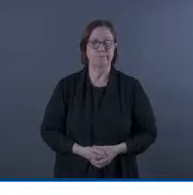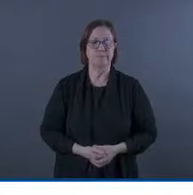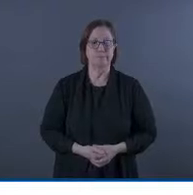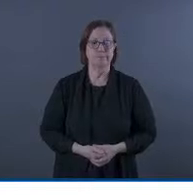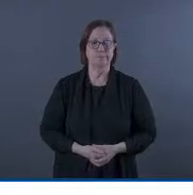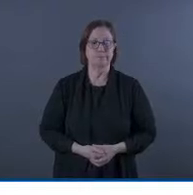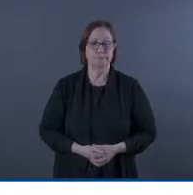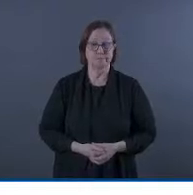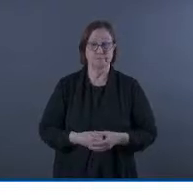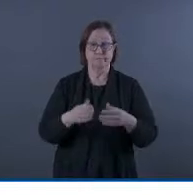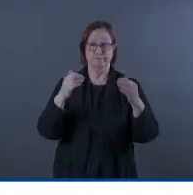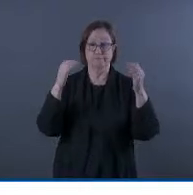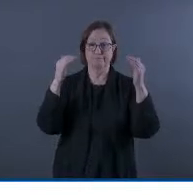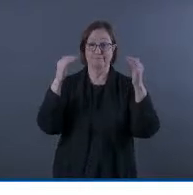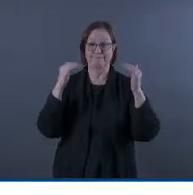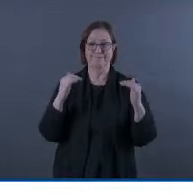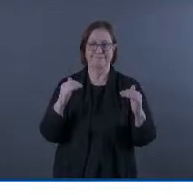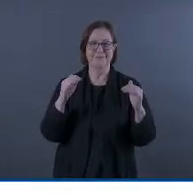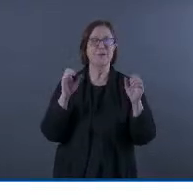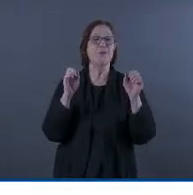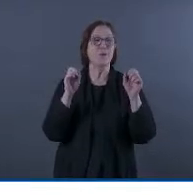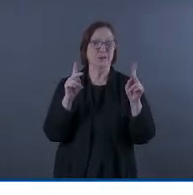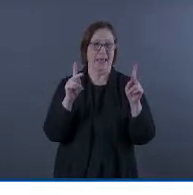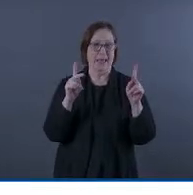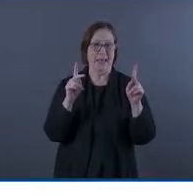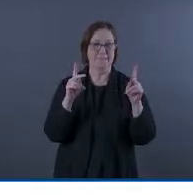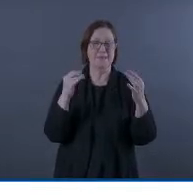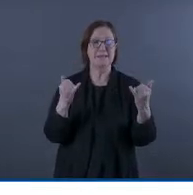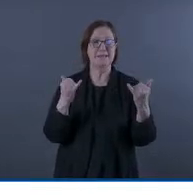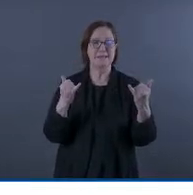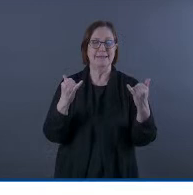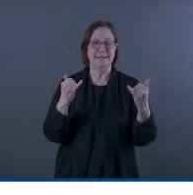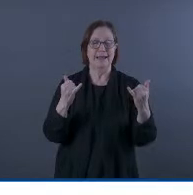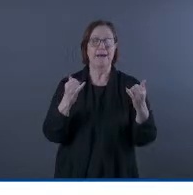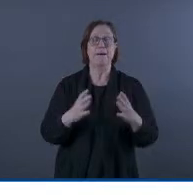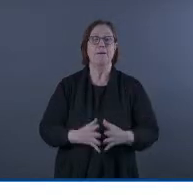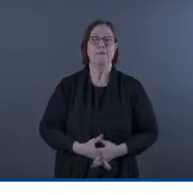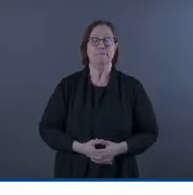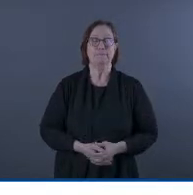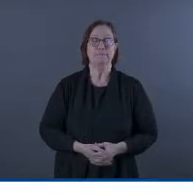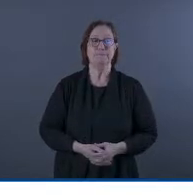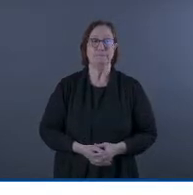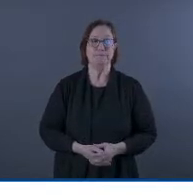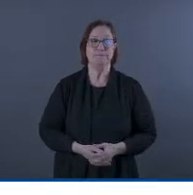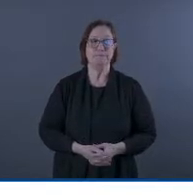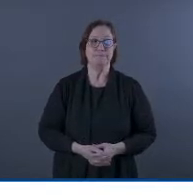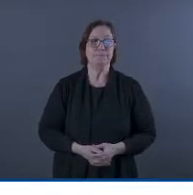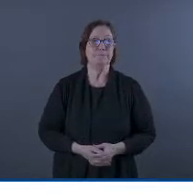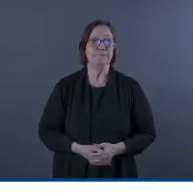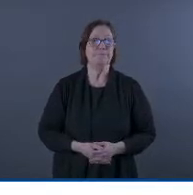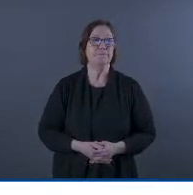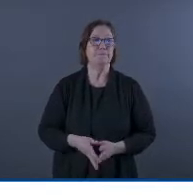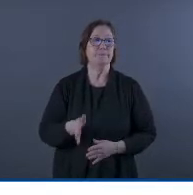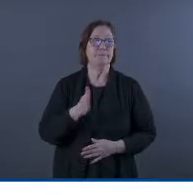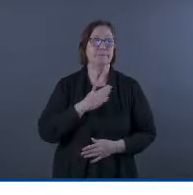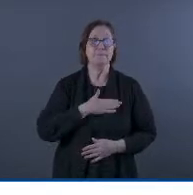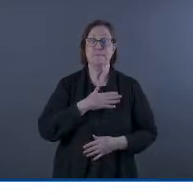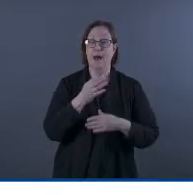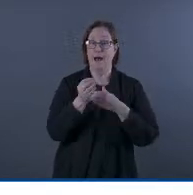Okay, so next, I'm gonna go ahead and transition to the update for my organization specifically,